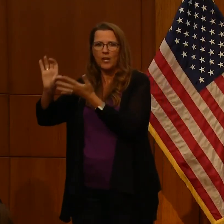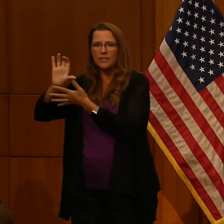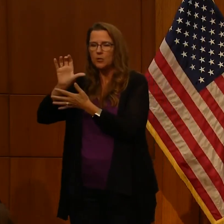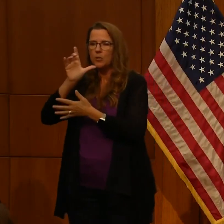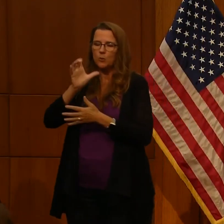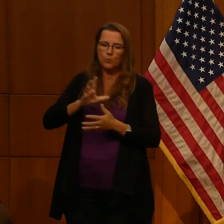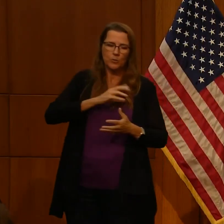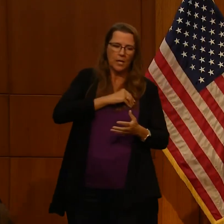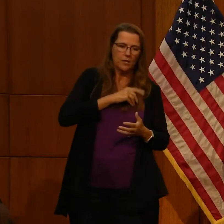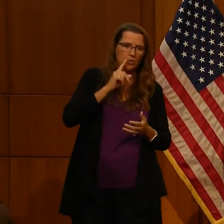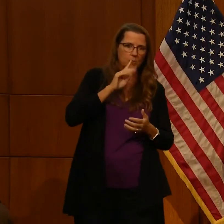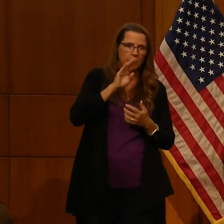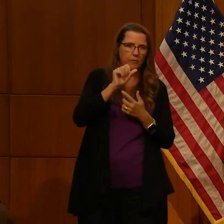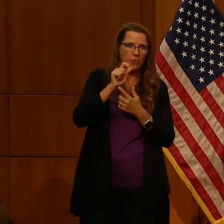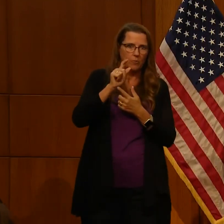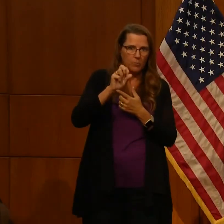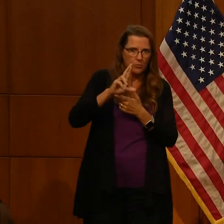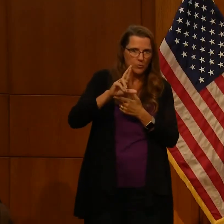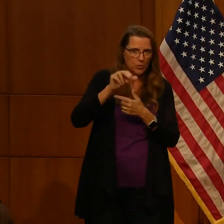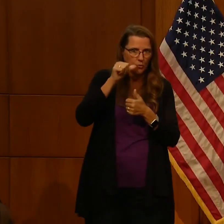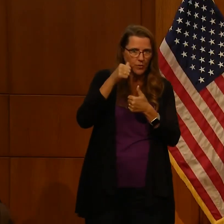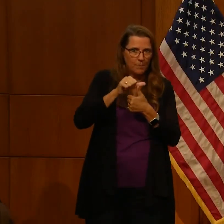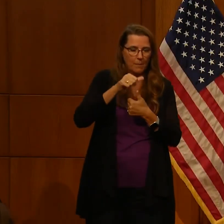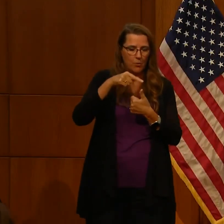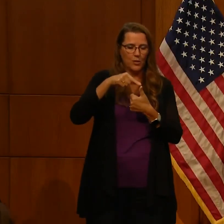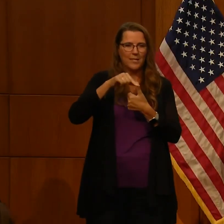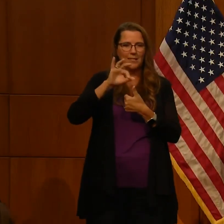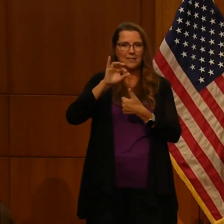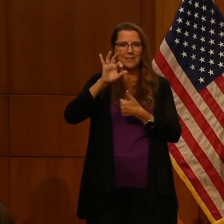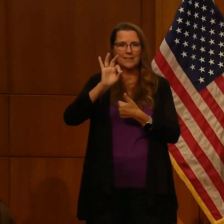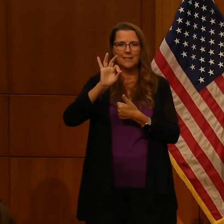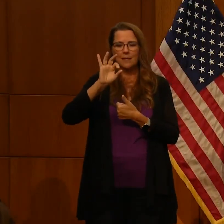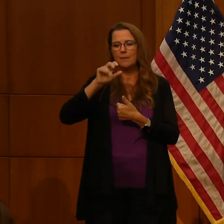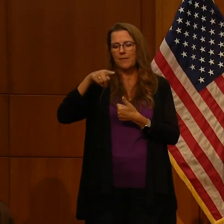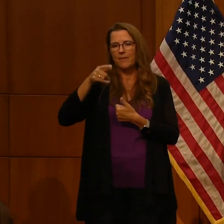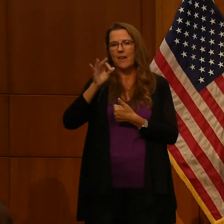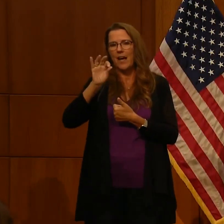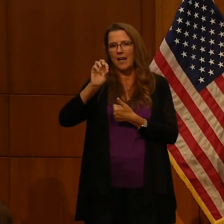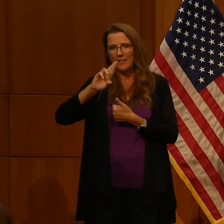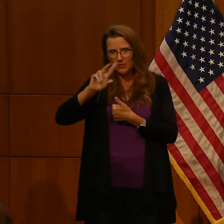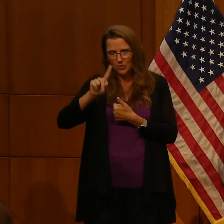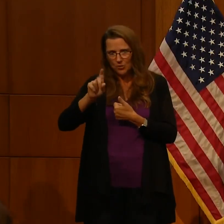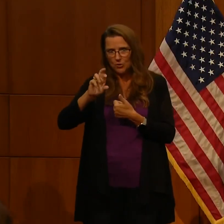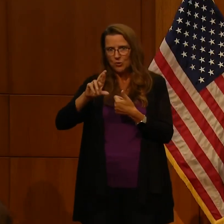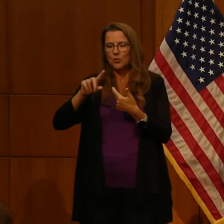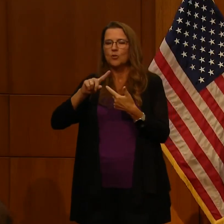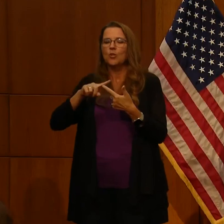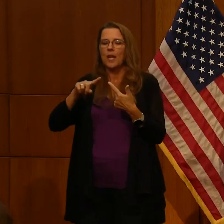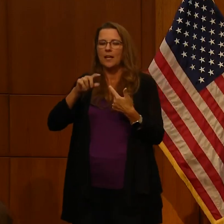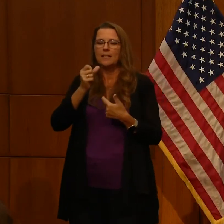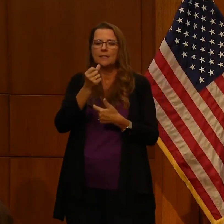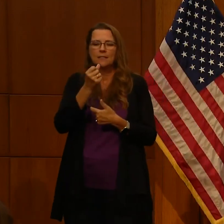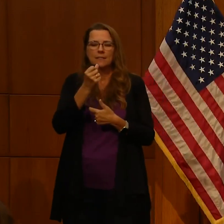THE CRITERIA THE CDC PROVIDED ABOUT WHO IS ELIGIBLE FOR A BOOSTER. REMEMBER ITS FIGHTER